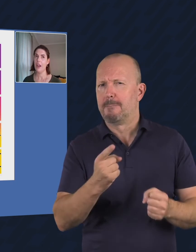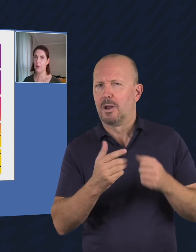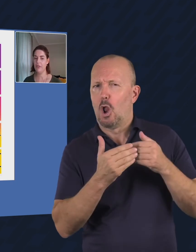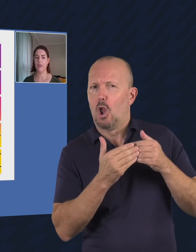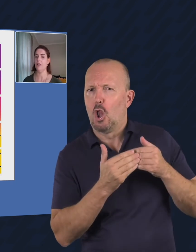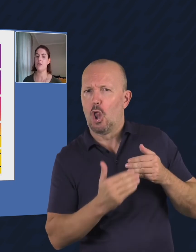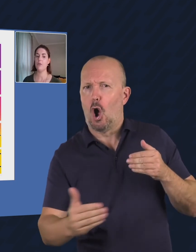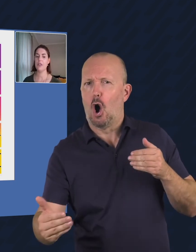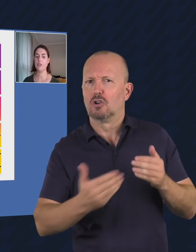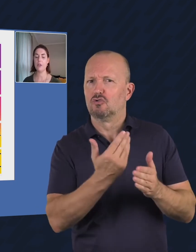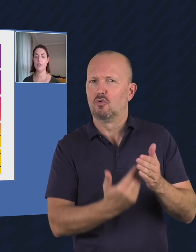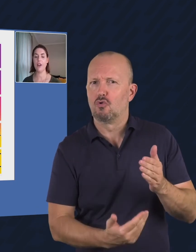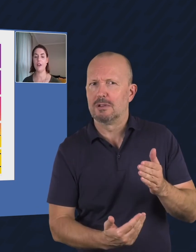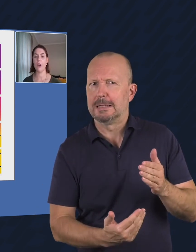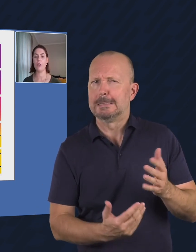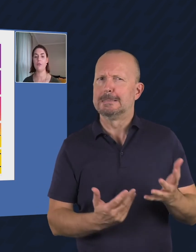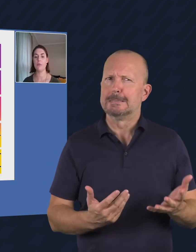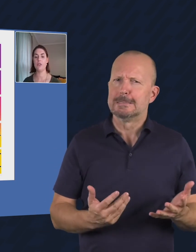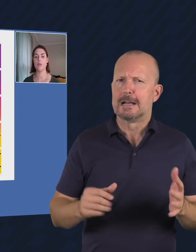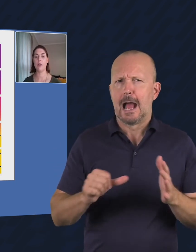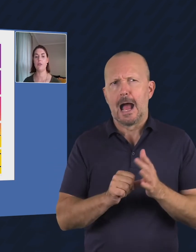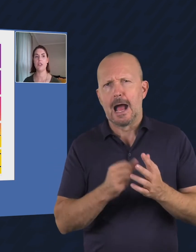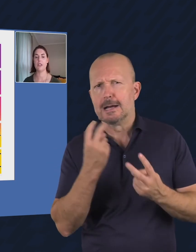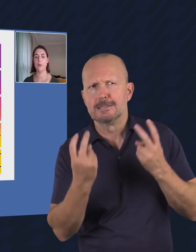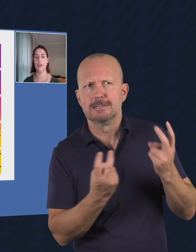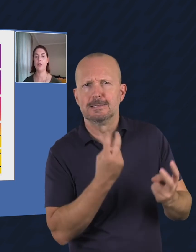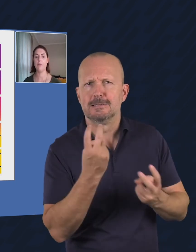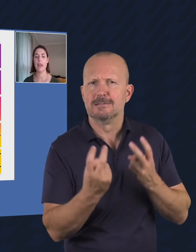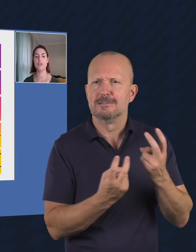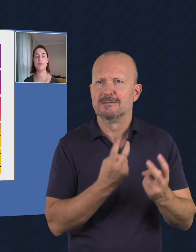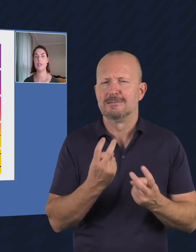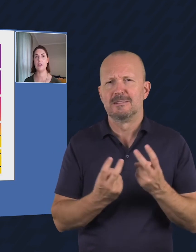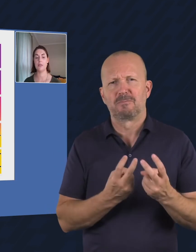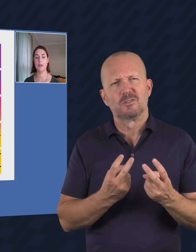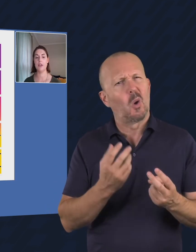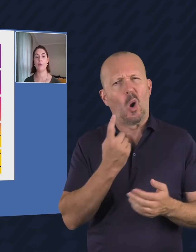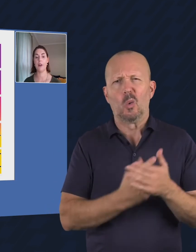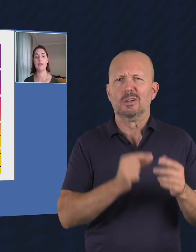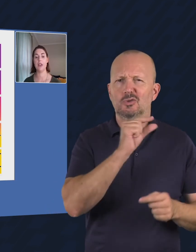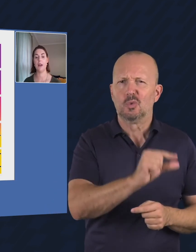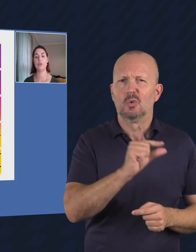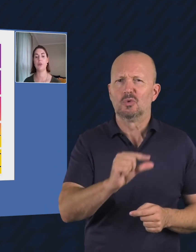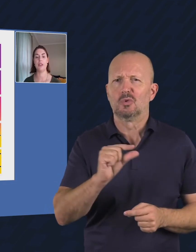However, we struggled to find longer form digital projects that we could imagine visitors spending real time doing,